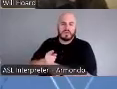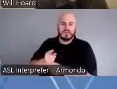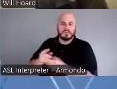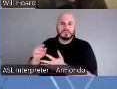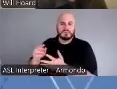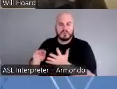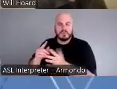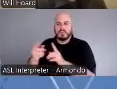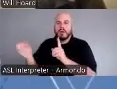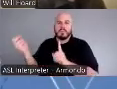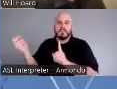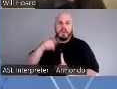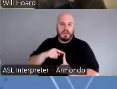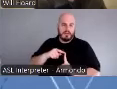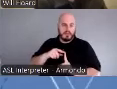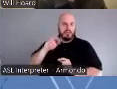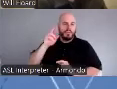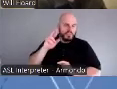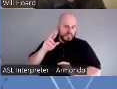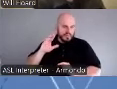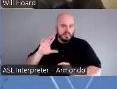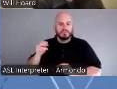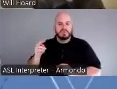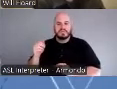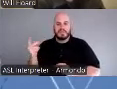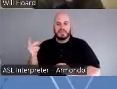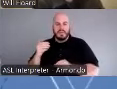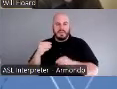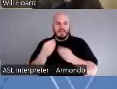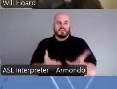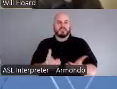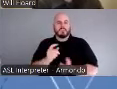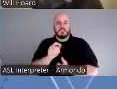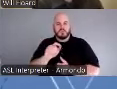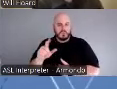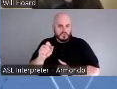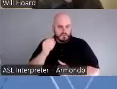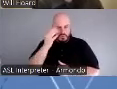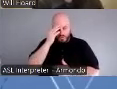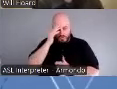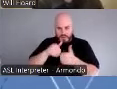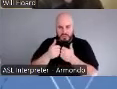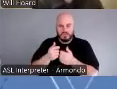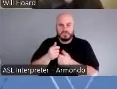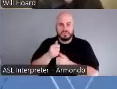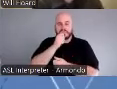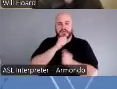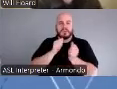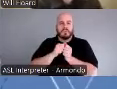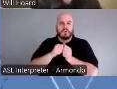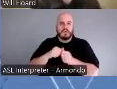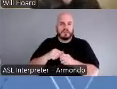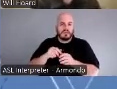And hopefully, Christina and I were able to give them tools to know how to deal with setbacks. And I think, in a way,